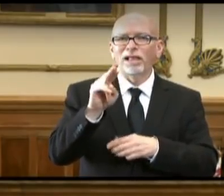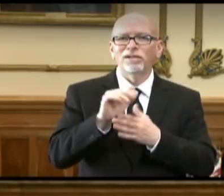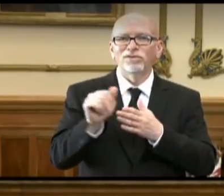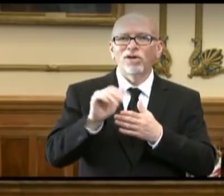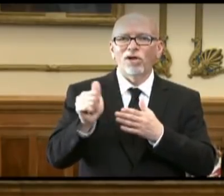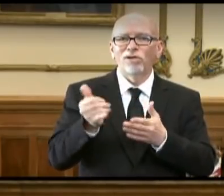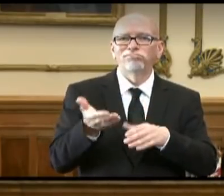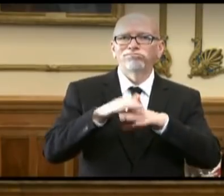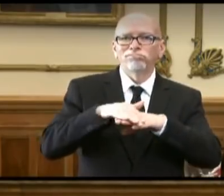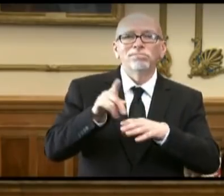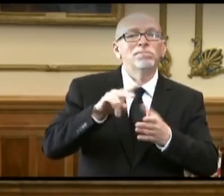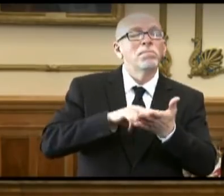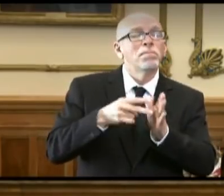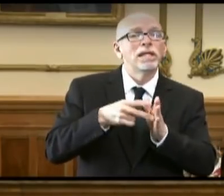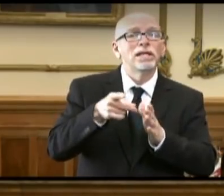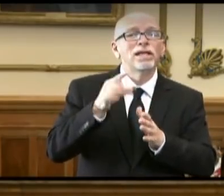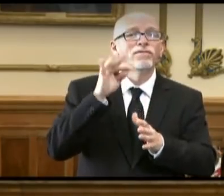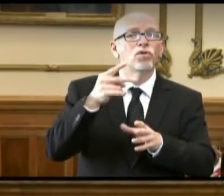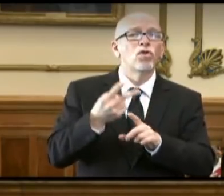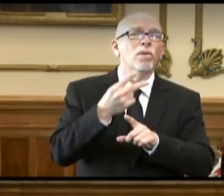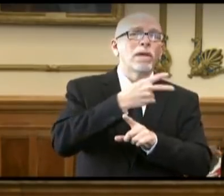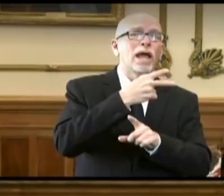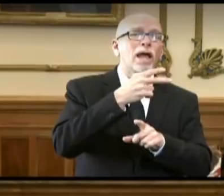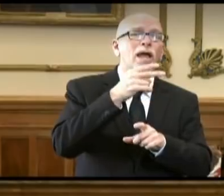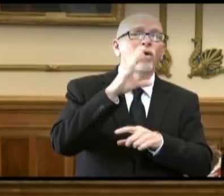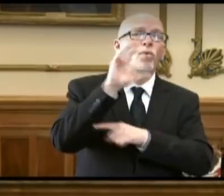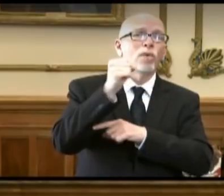PROVIDED US WITH THAT.